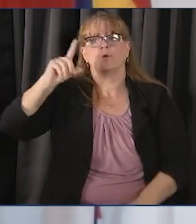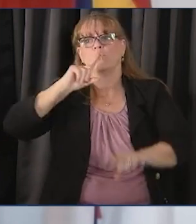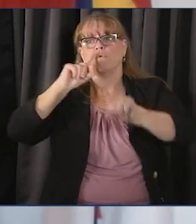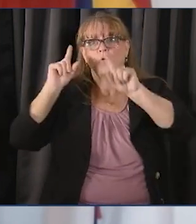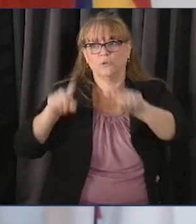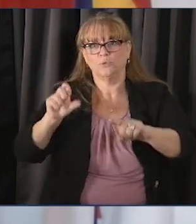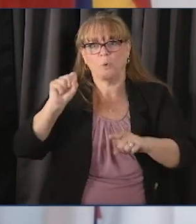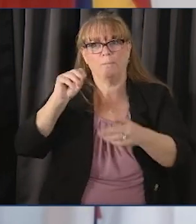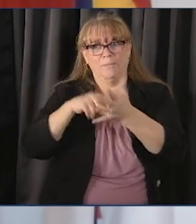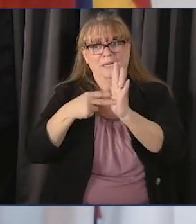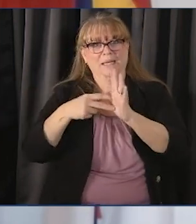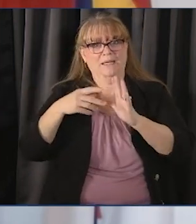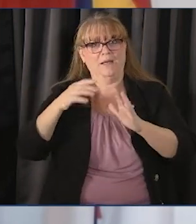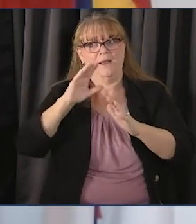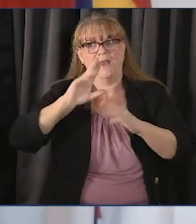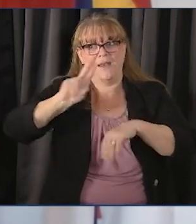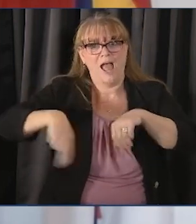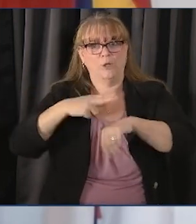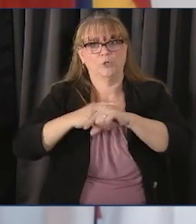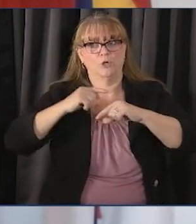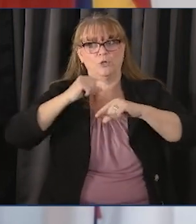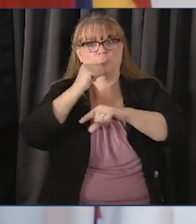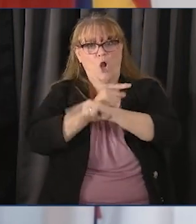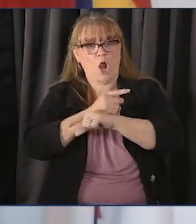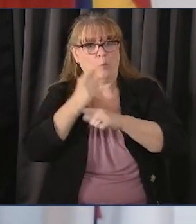we are not aware of Colorado's specific threat.